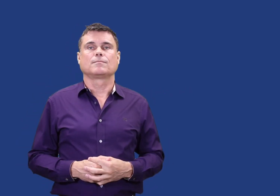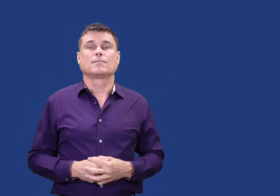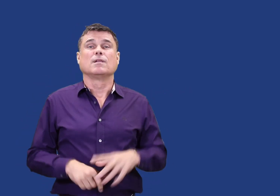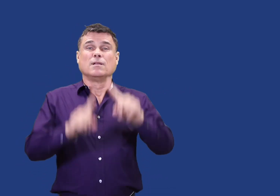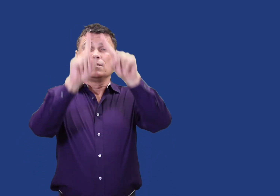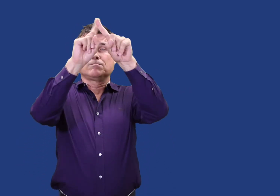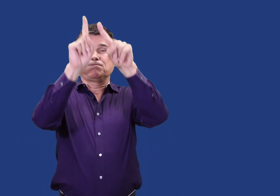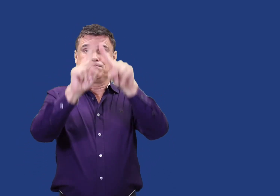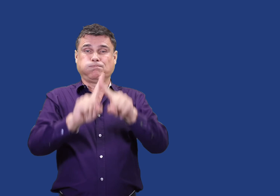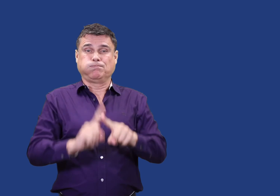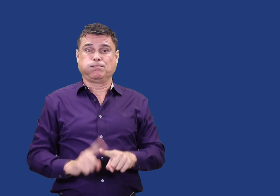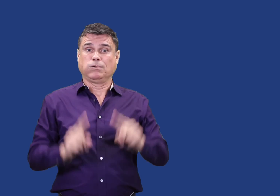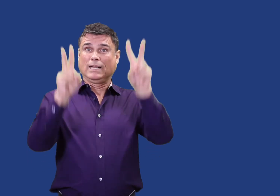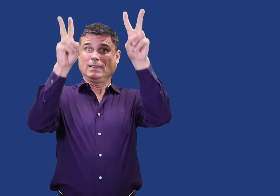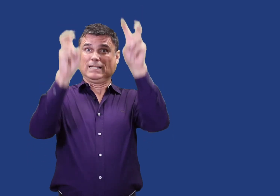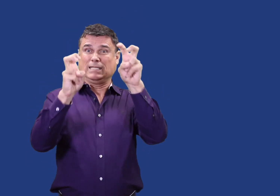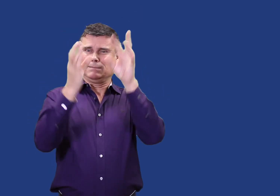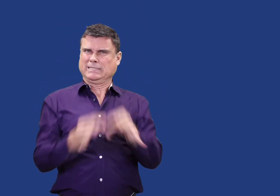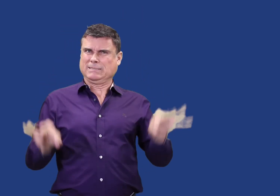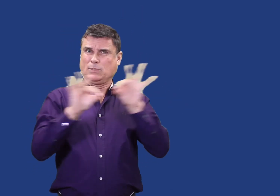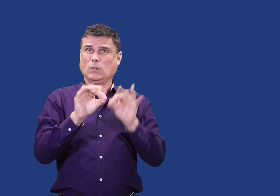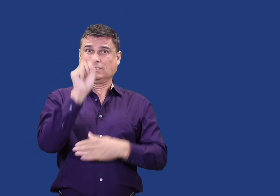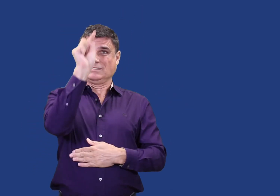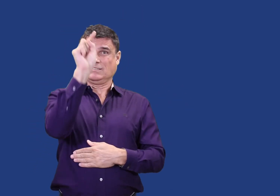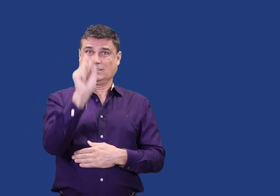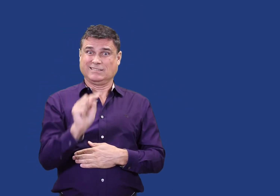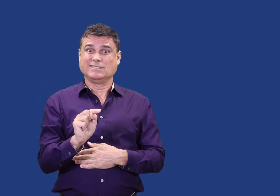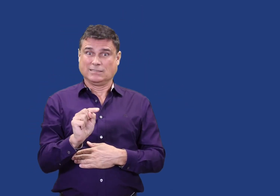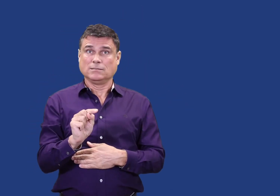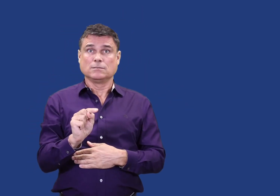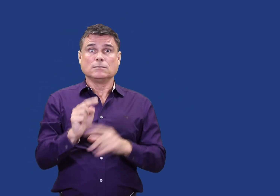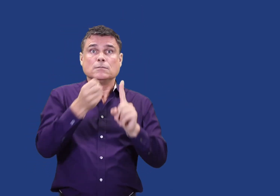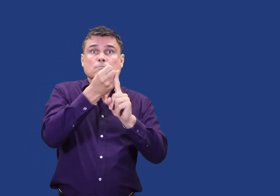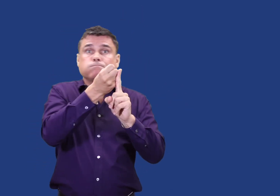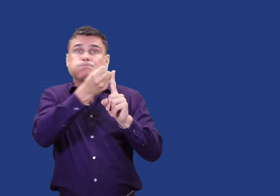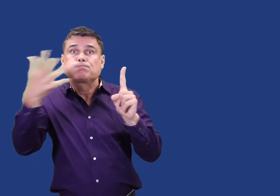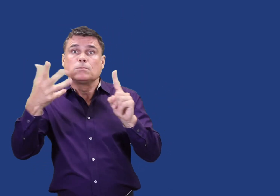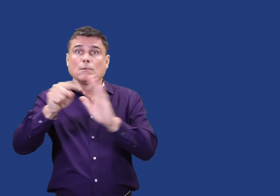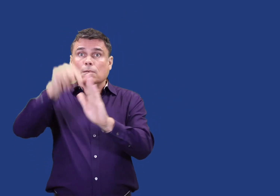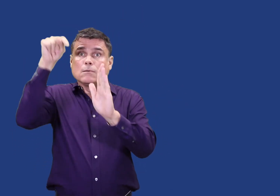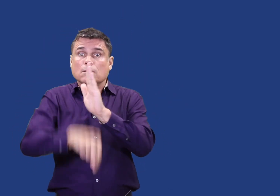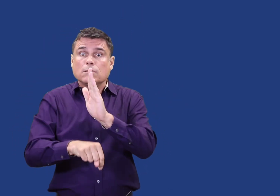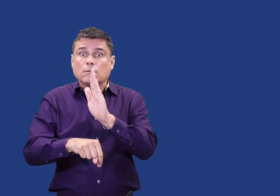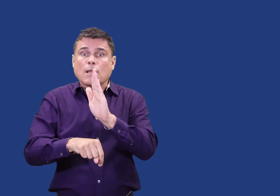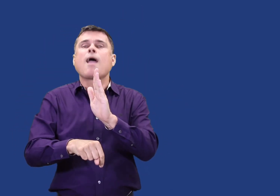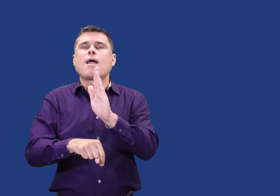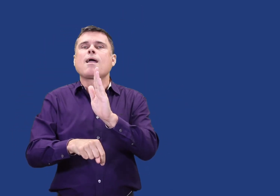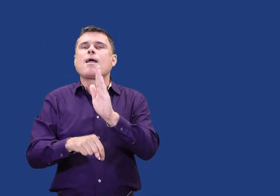THE KEY THEMES OF CONVERGENCE AND DIVERGENCE ARE FURTHER ELABORATED